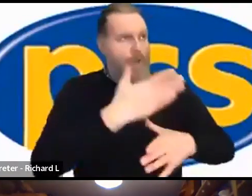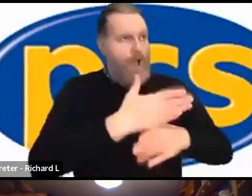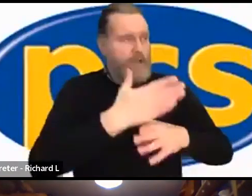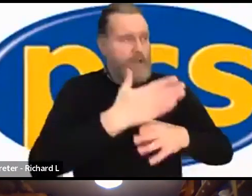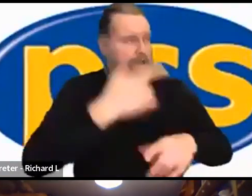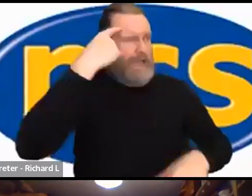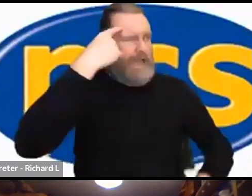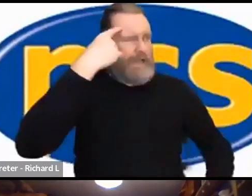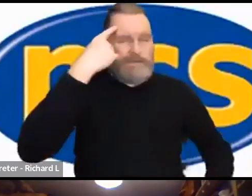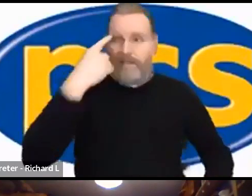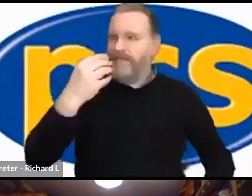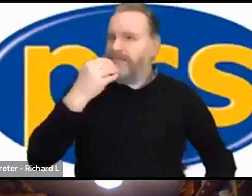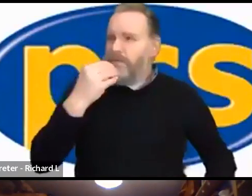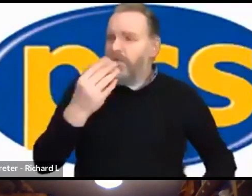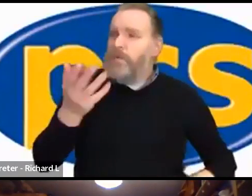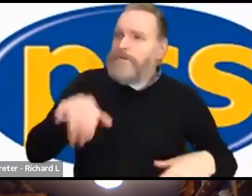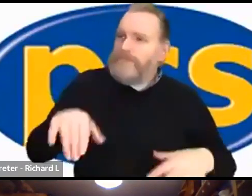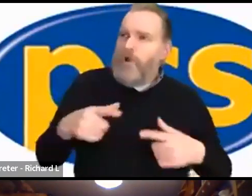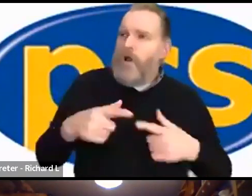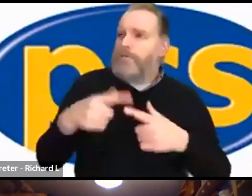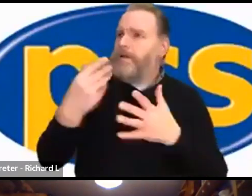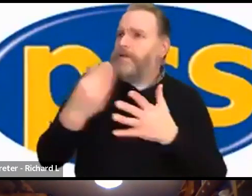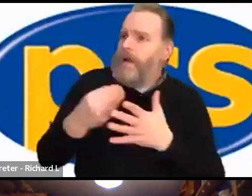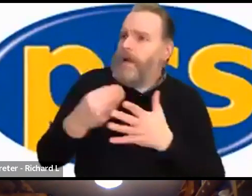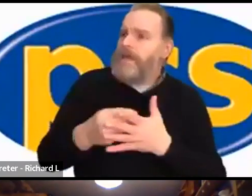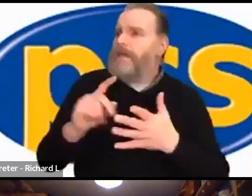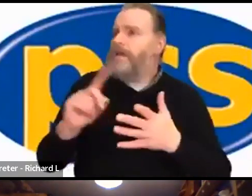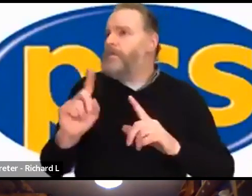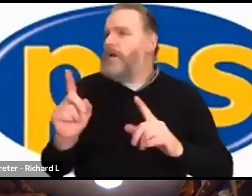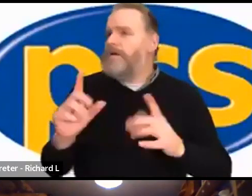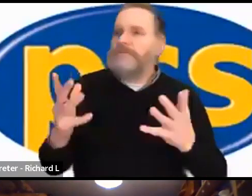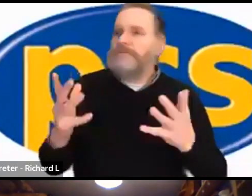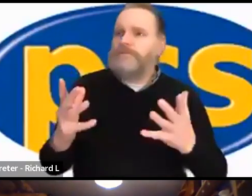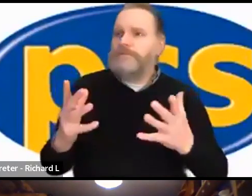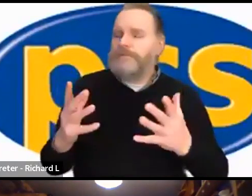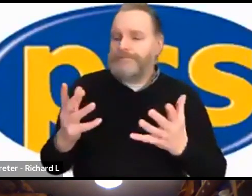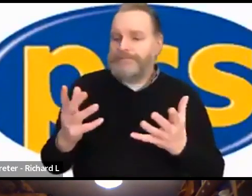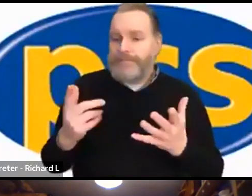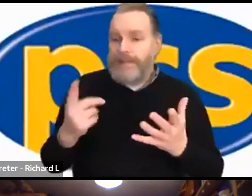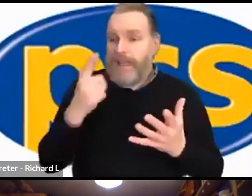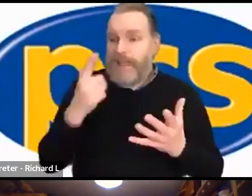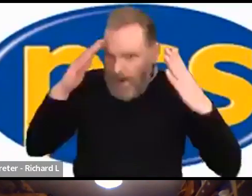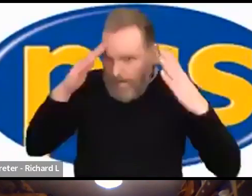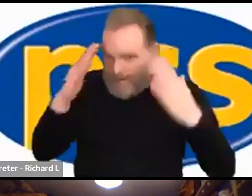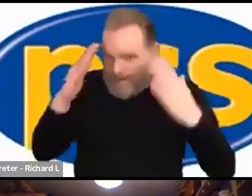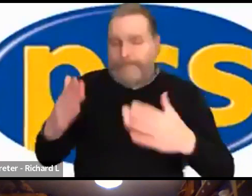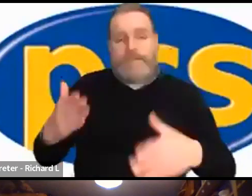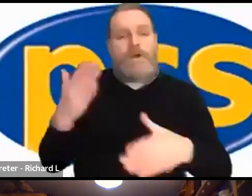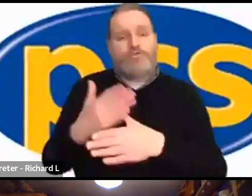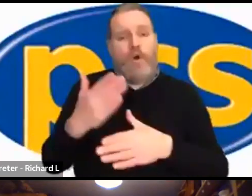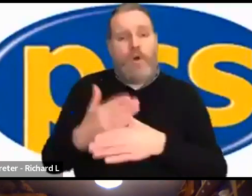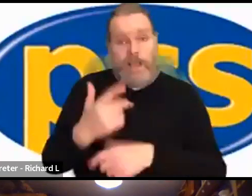that our mind doesn't wander cause we're worried about paying bills, feeding the family all we are we able to give up give ourselves to our job 110 people give ourselves to our job 110%